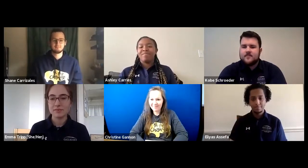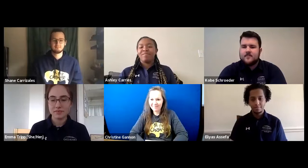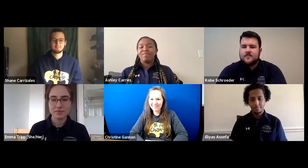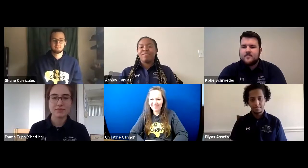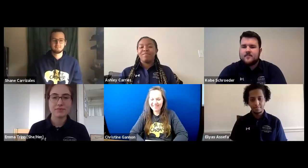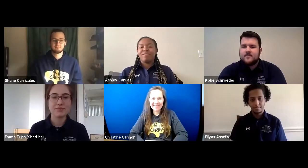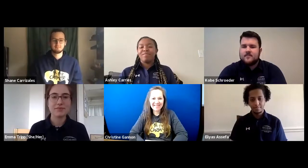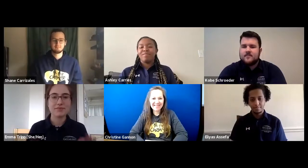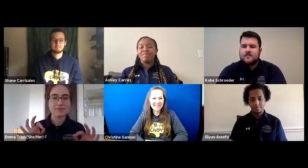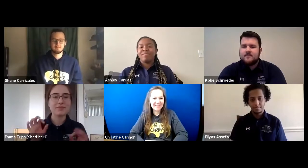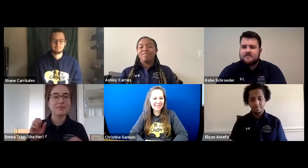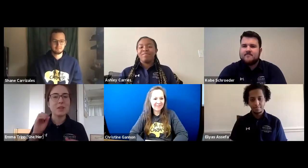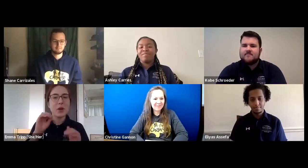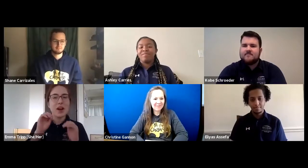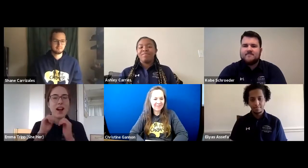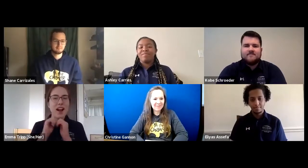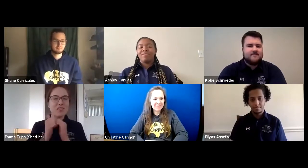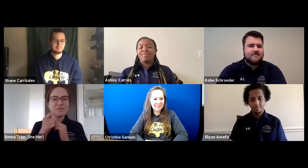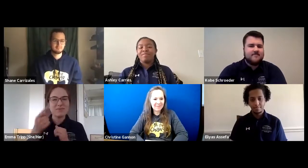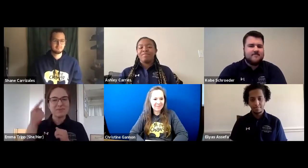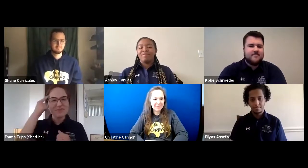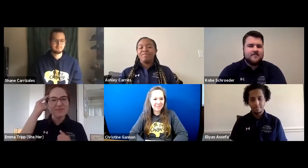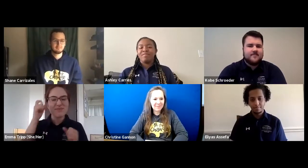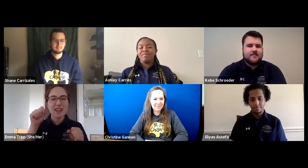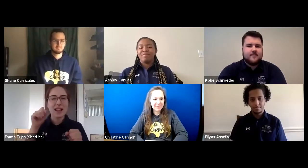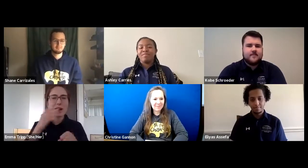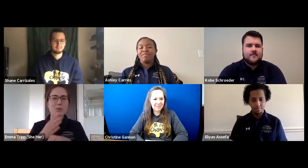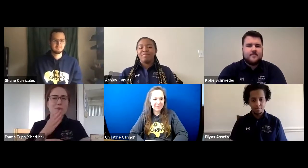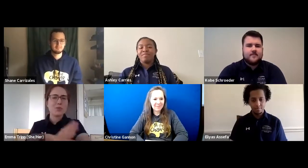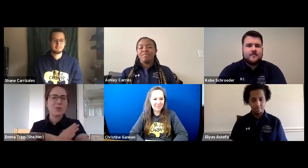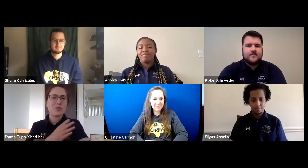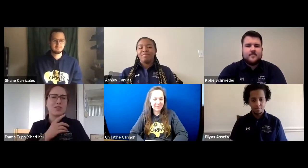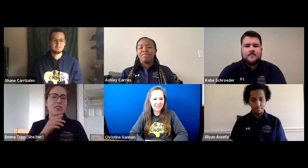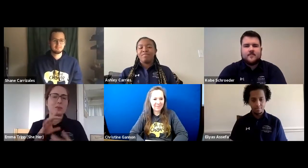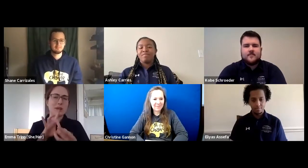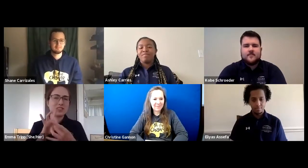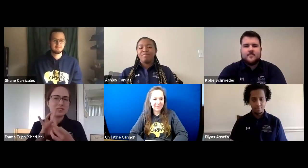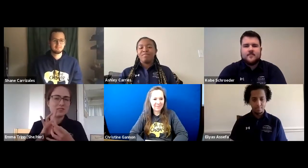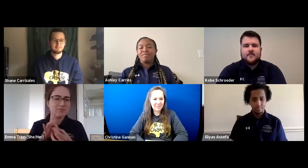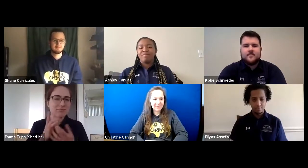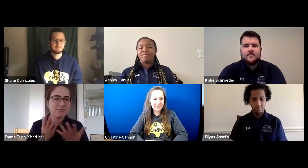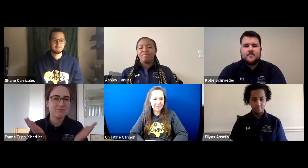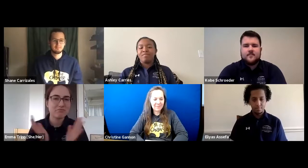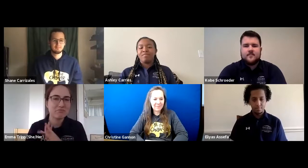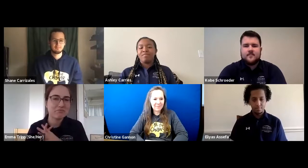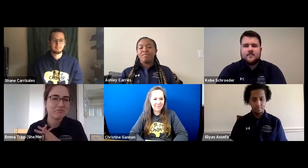>So how do you think you can improve a relationship?